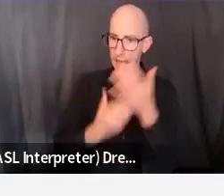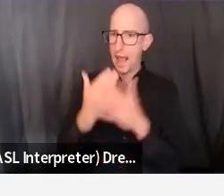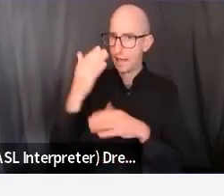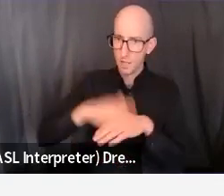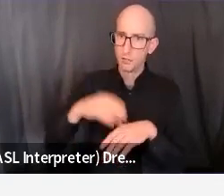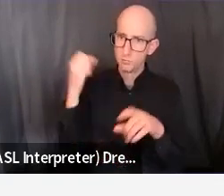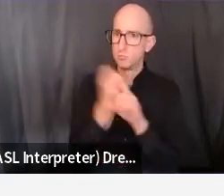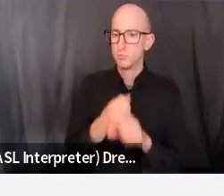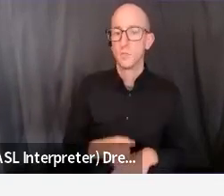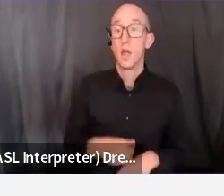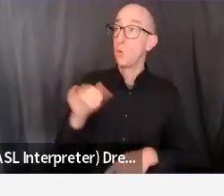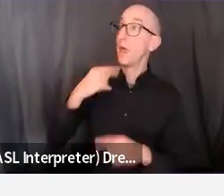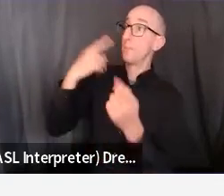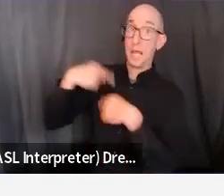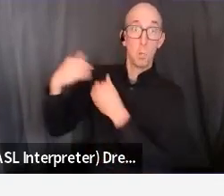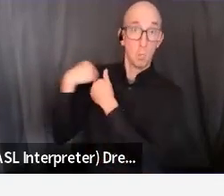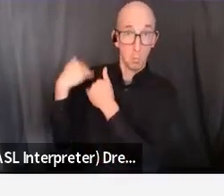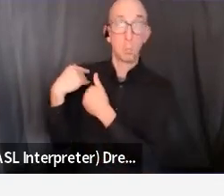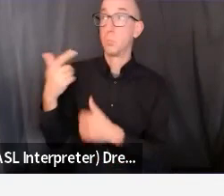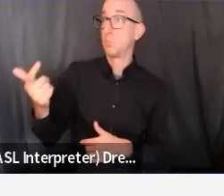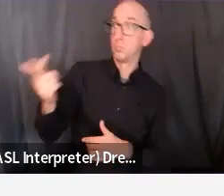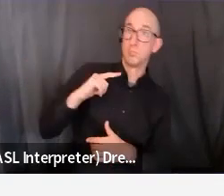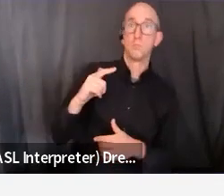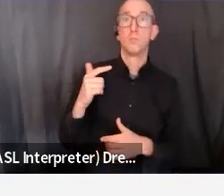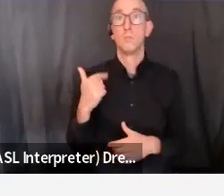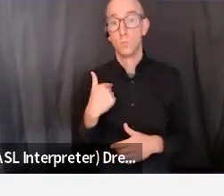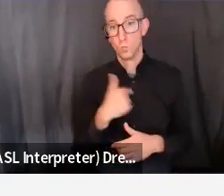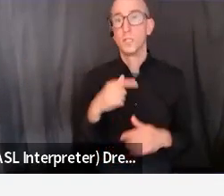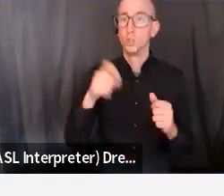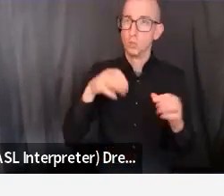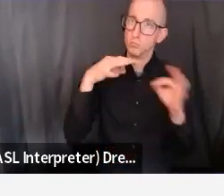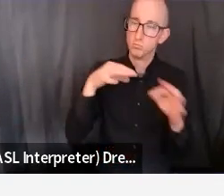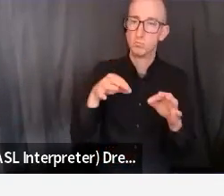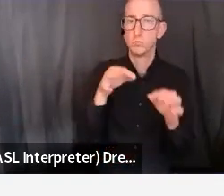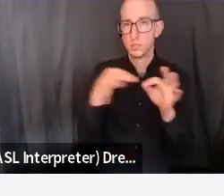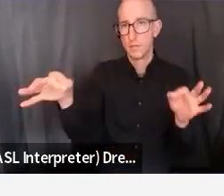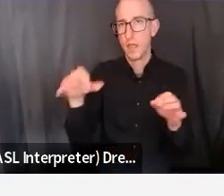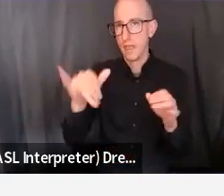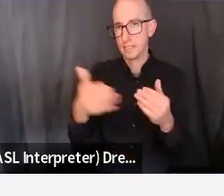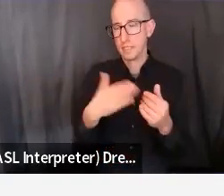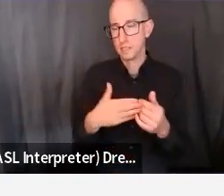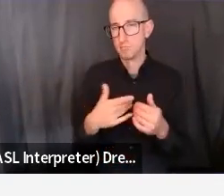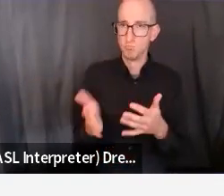Navigating Equity at America's Ports. This is going to be moderated by an EPA staff person,